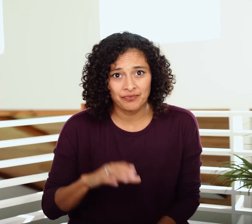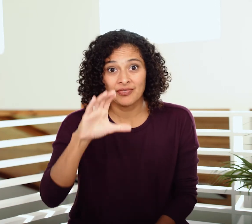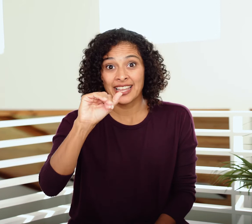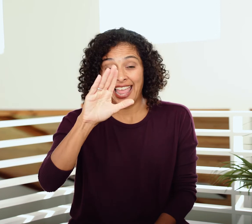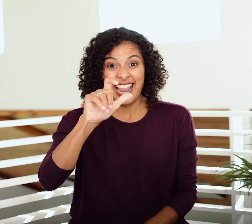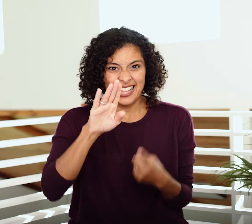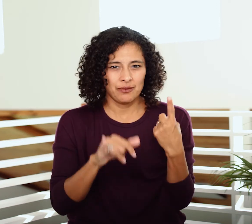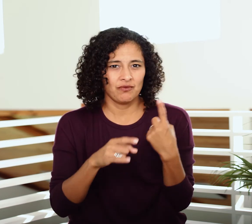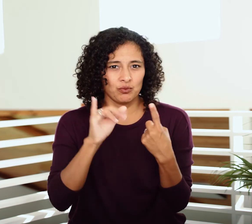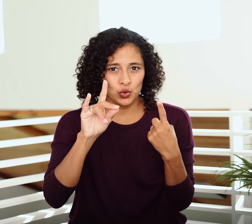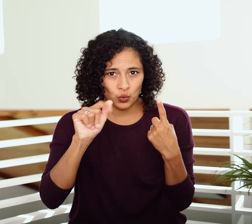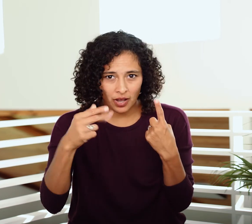Caleb from the tribe of Judah, the largest tribe, and